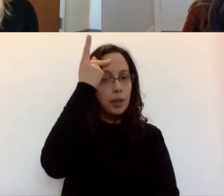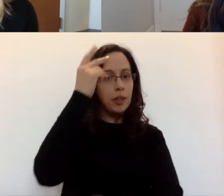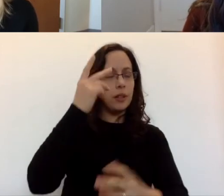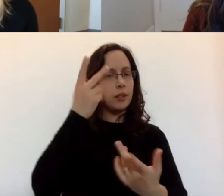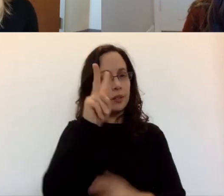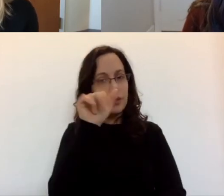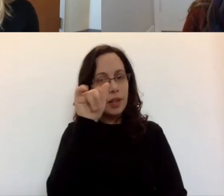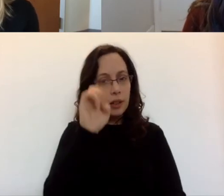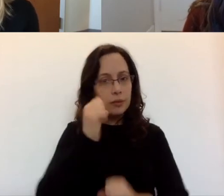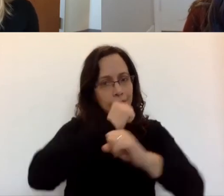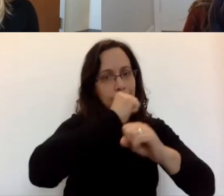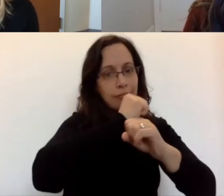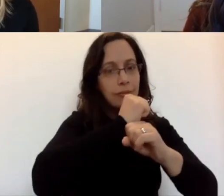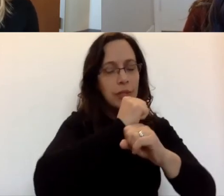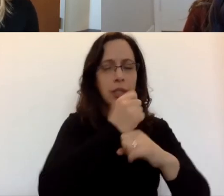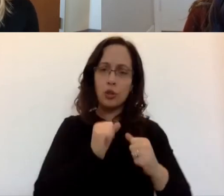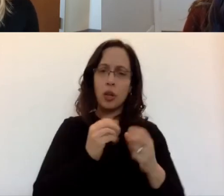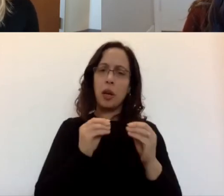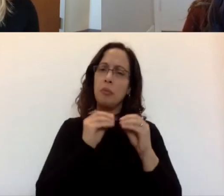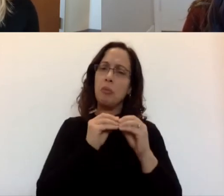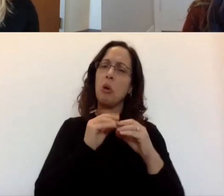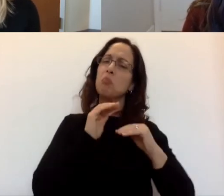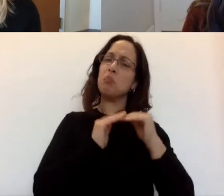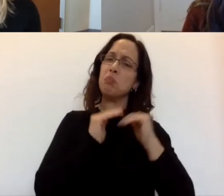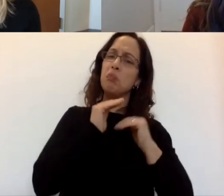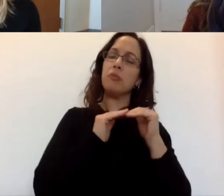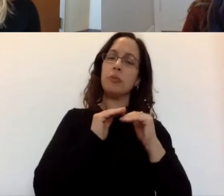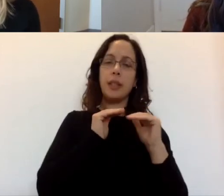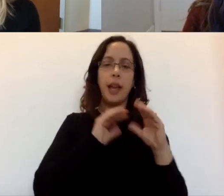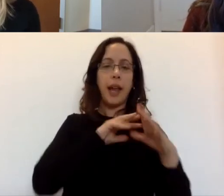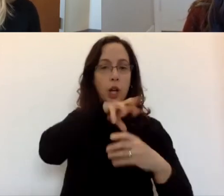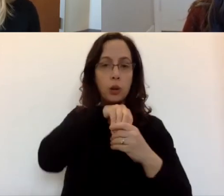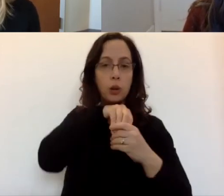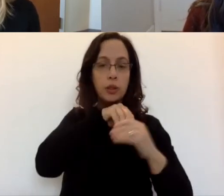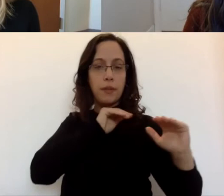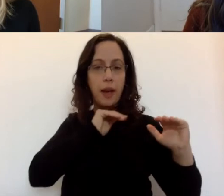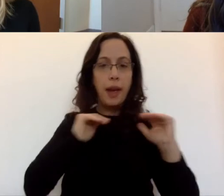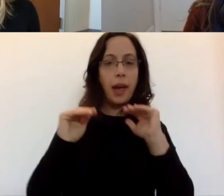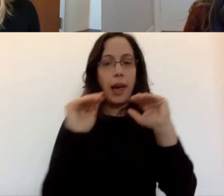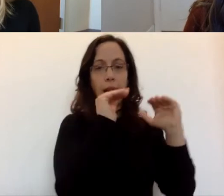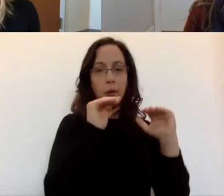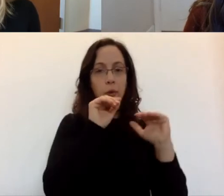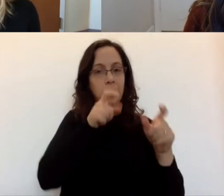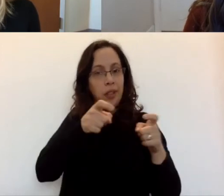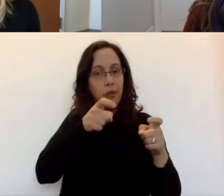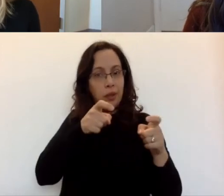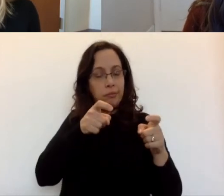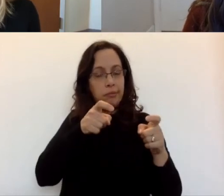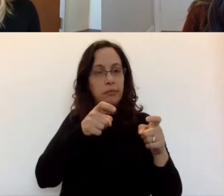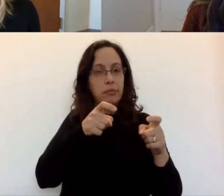more inclusive more equitable form of governance across the region has been crushed through the